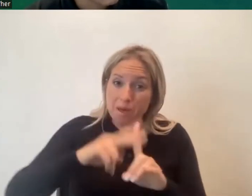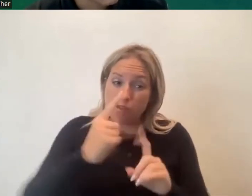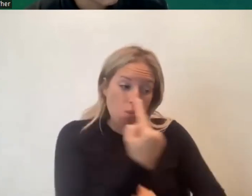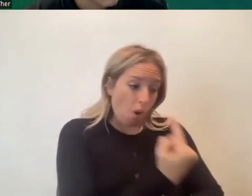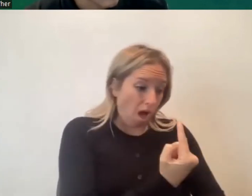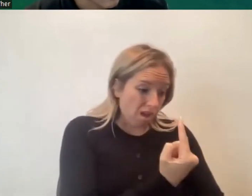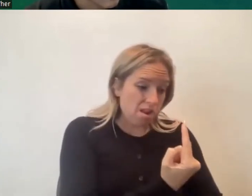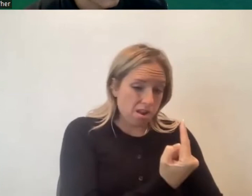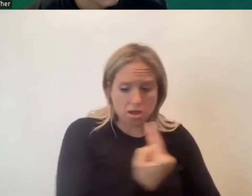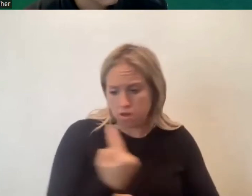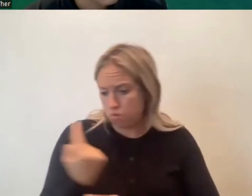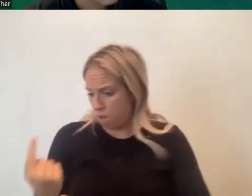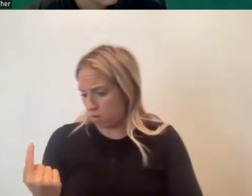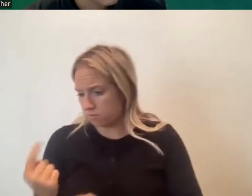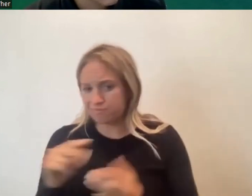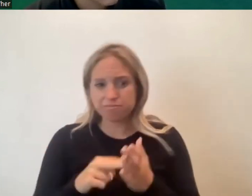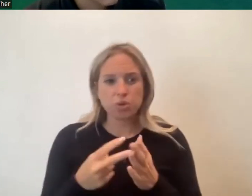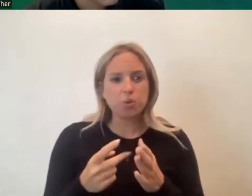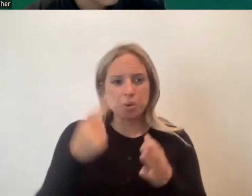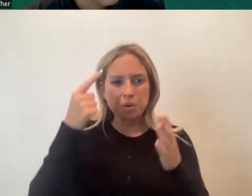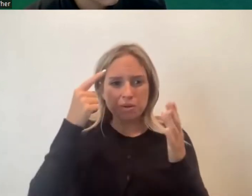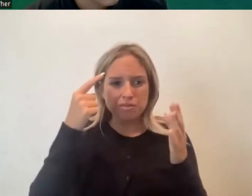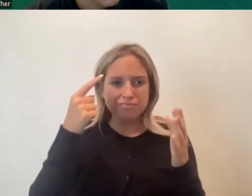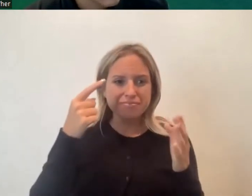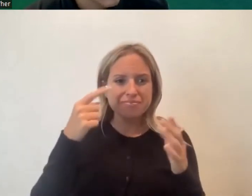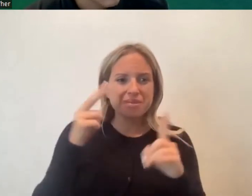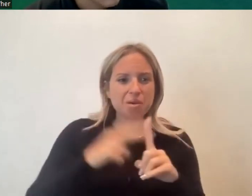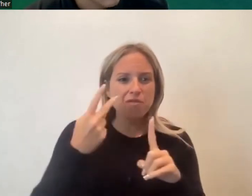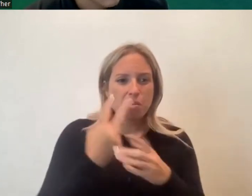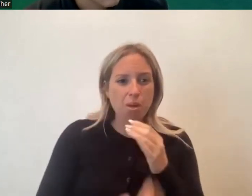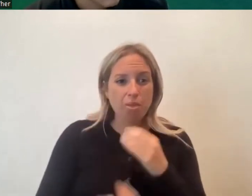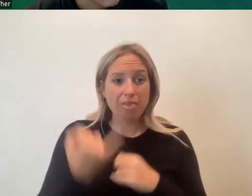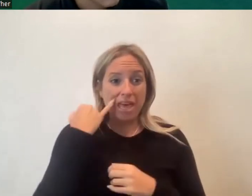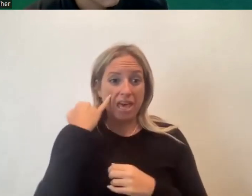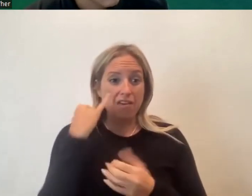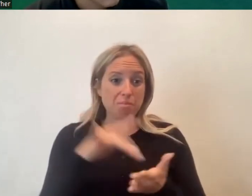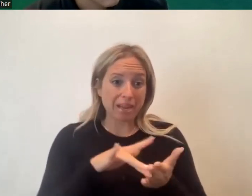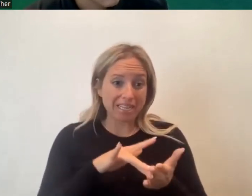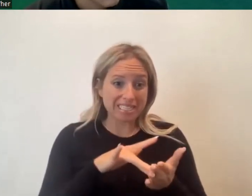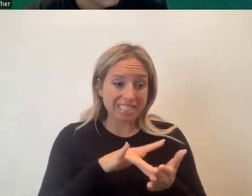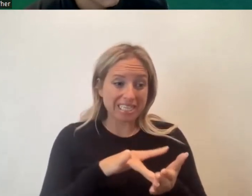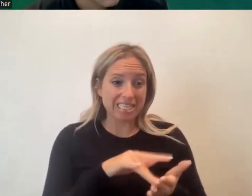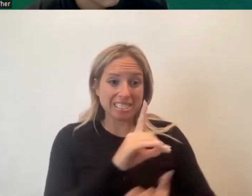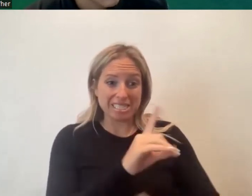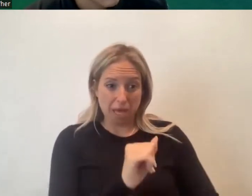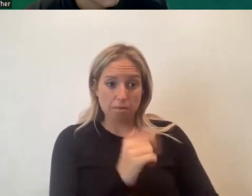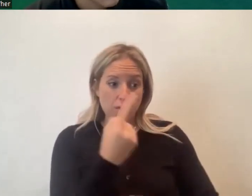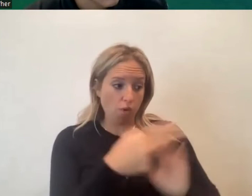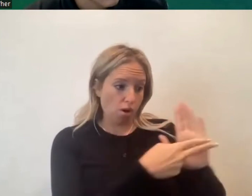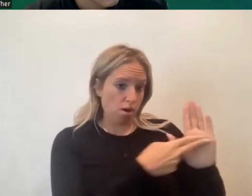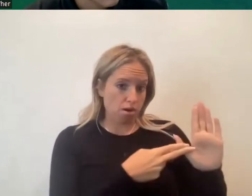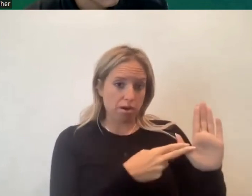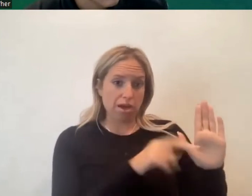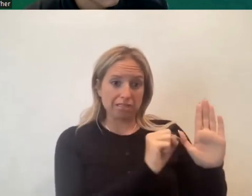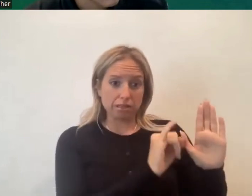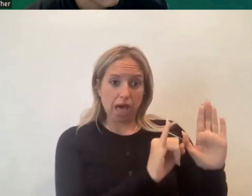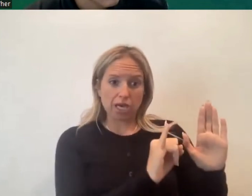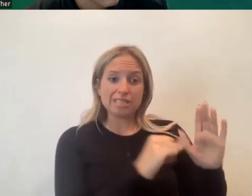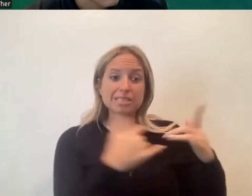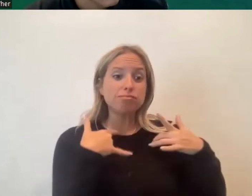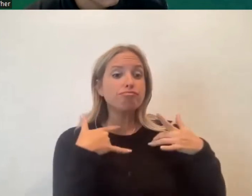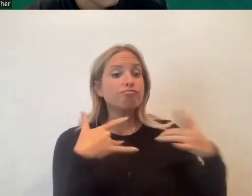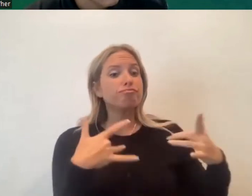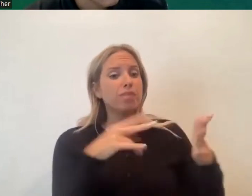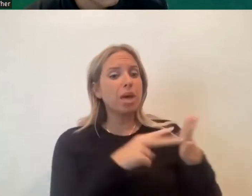So if somebody's been found medically disabled for SSI purposes, typically that means they're,